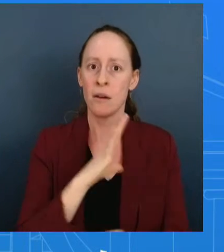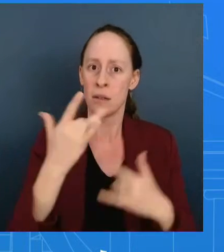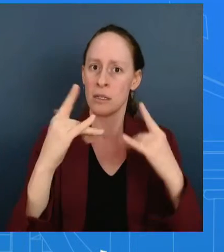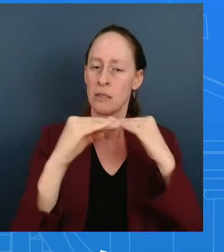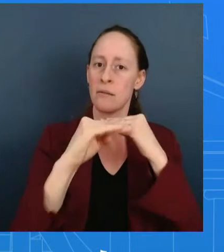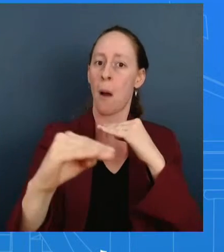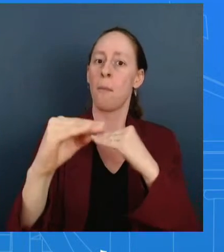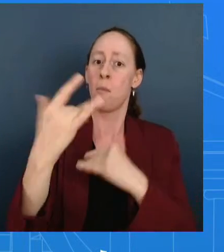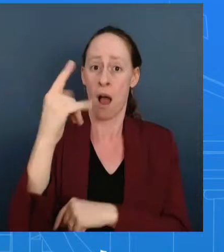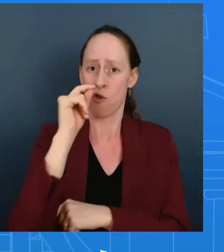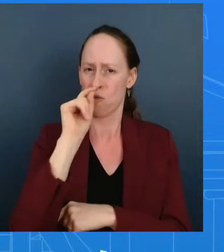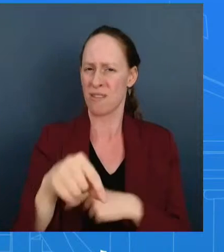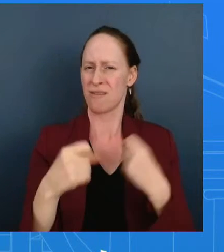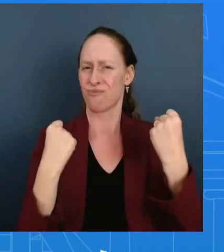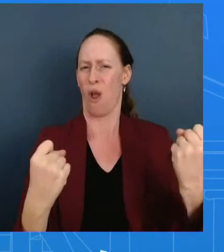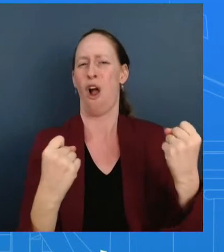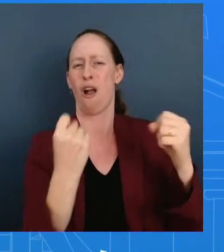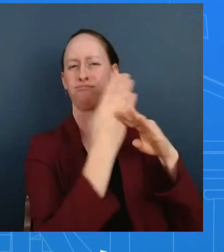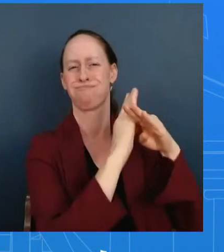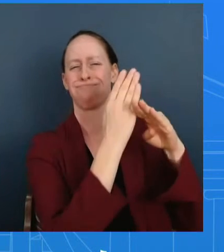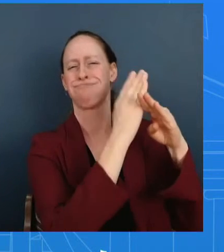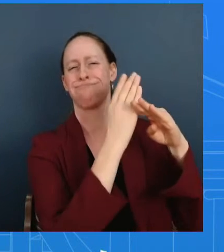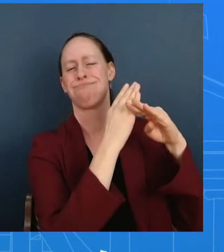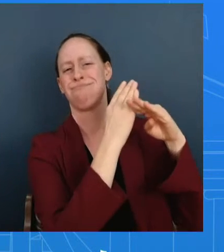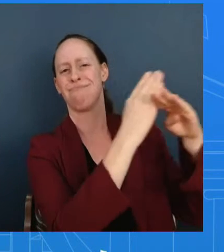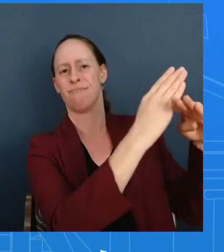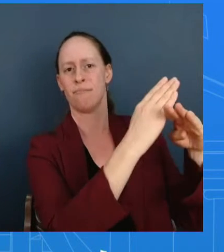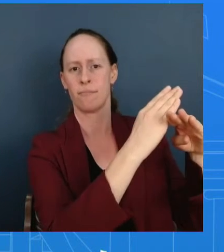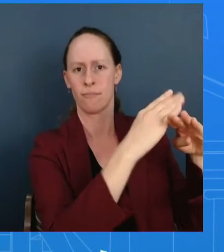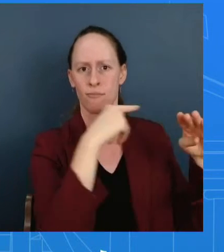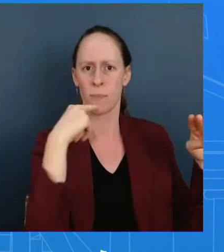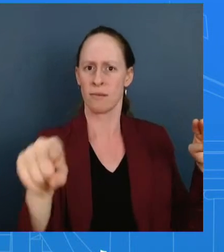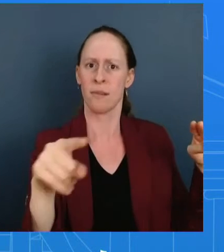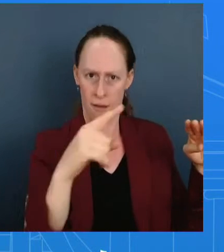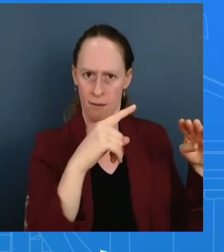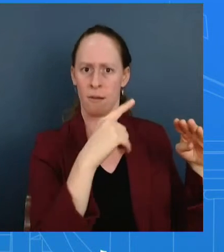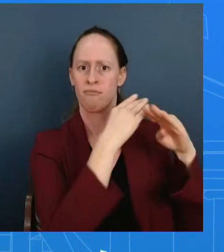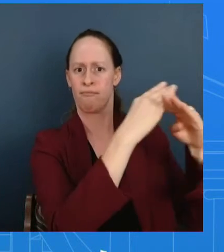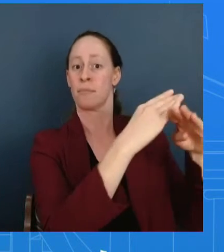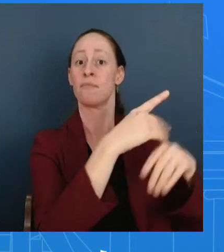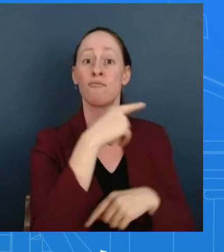denying Russia the ability to take that city and limiting Russian gains to areas just across the border.